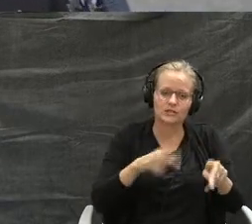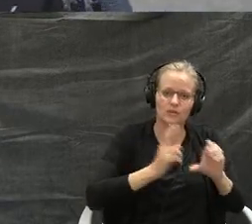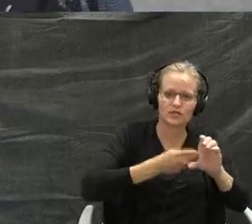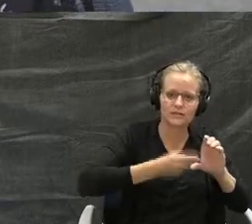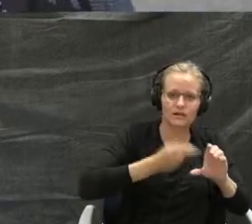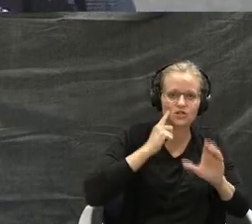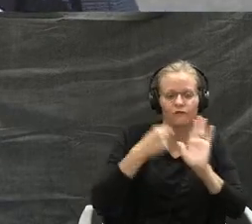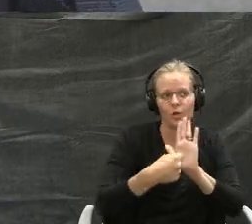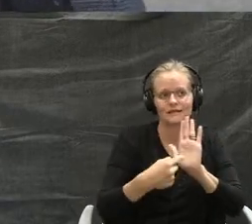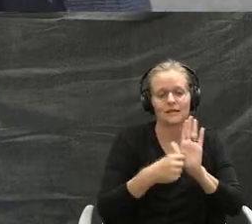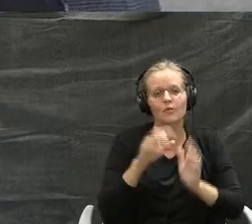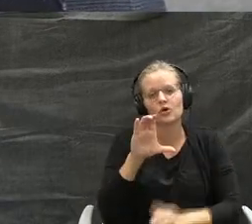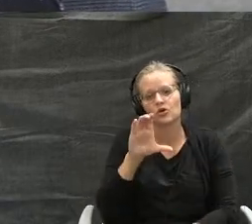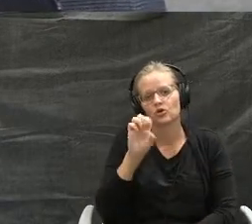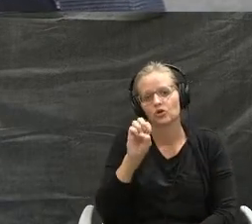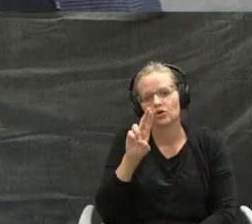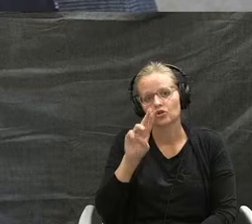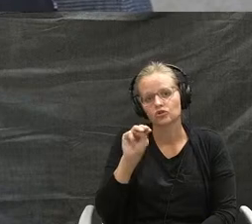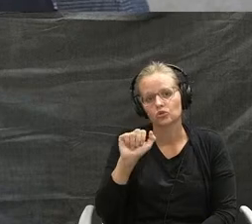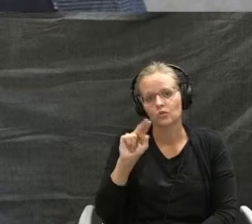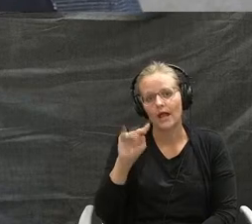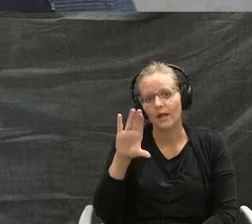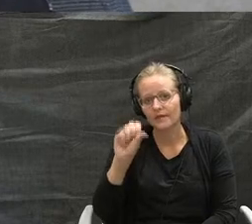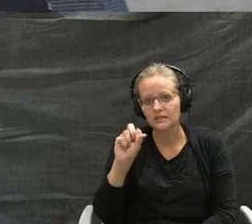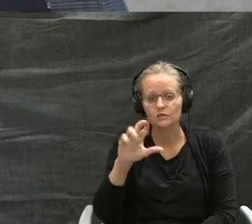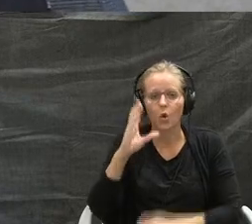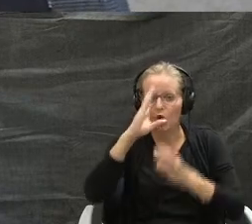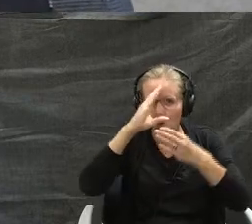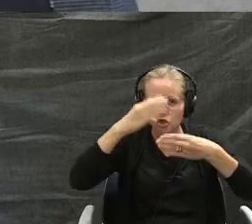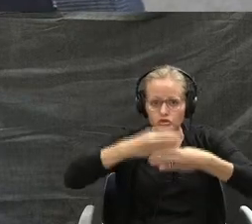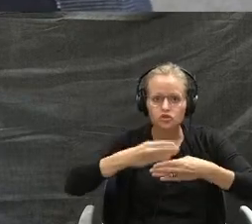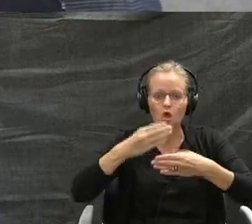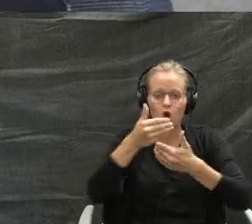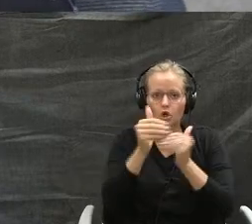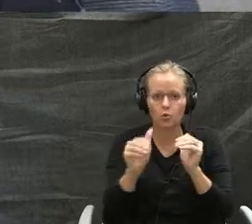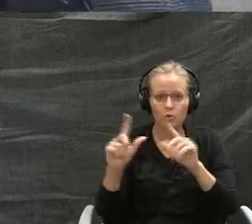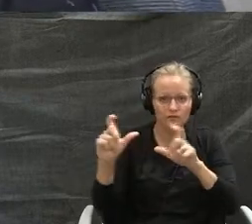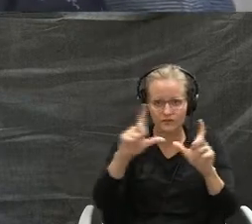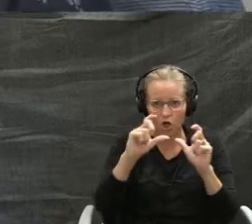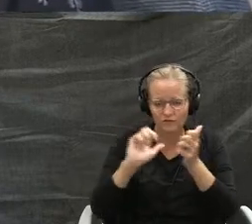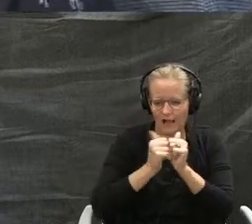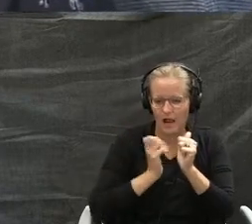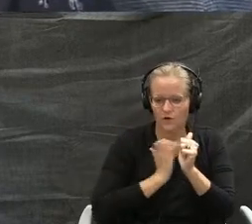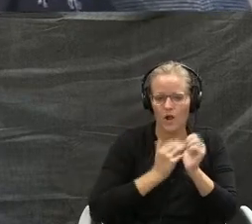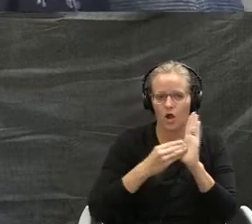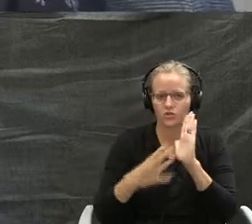ceramics, darkroom, etc. How will students be able to meet these requirements? Similar comments were